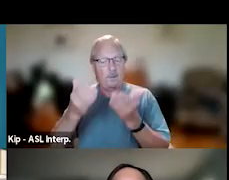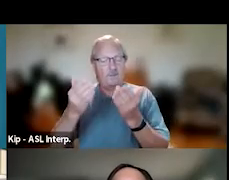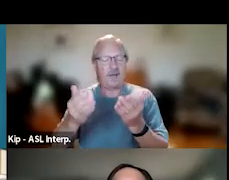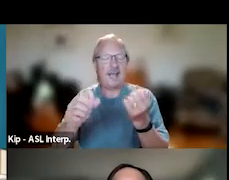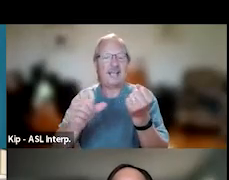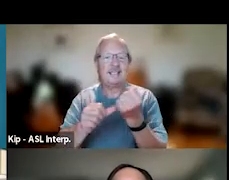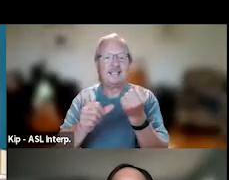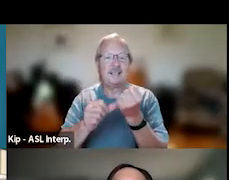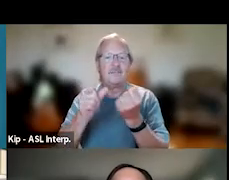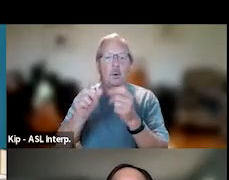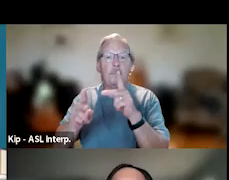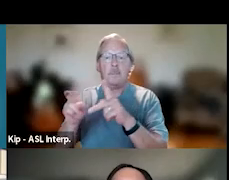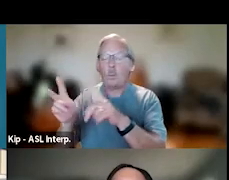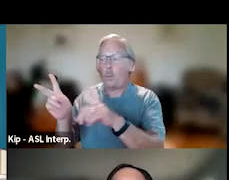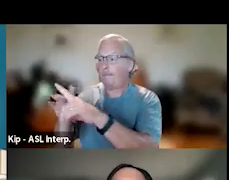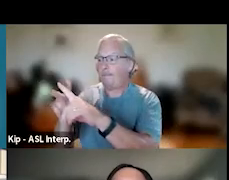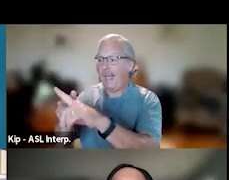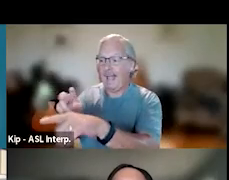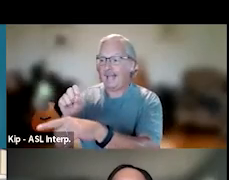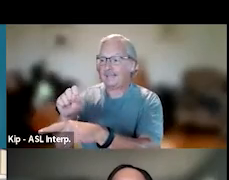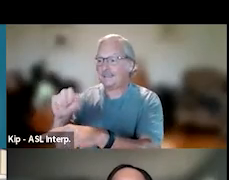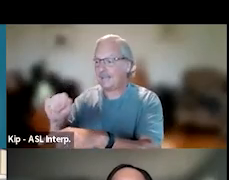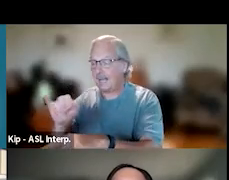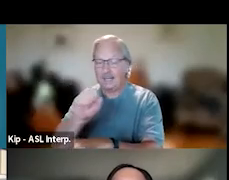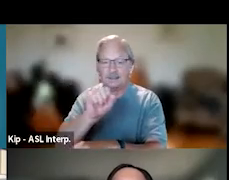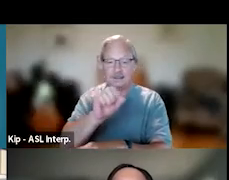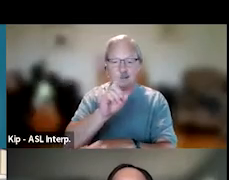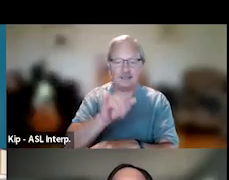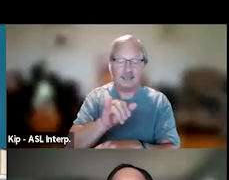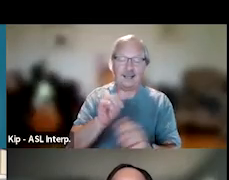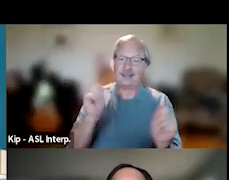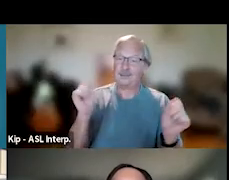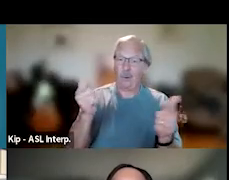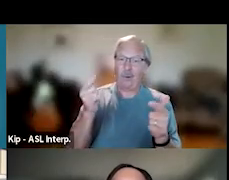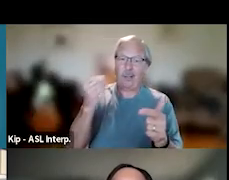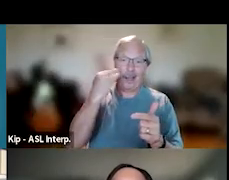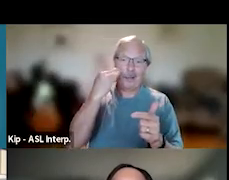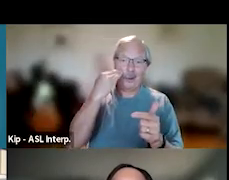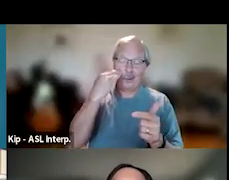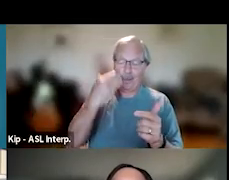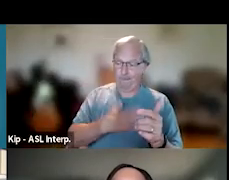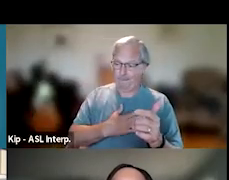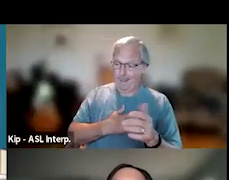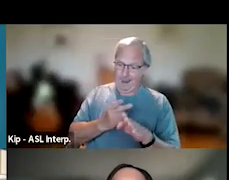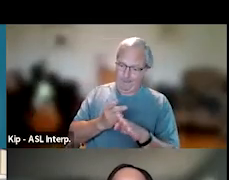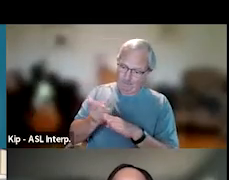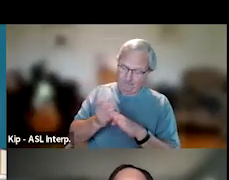and SSDI is kind of all I know from a professional perspective at this point.